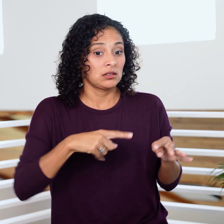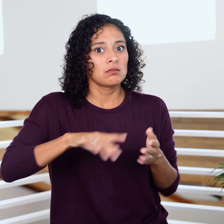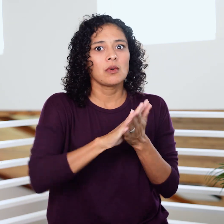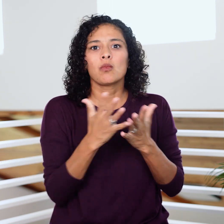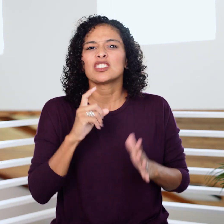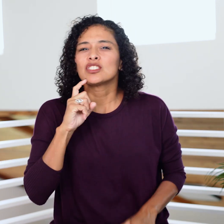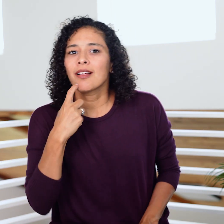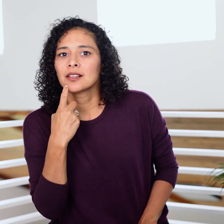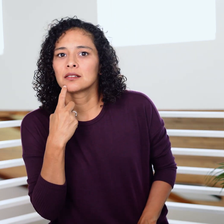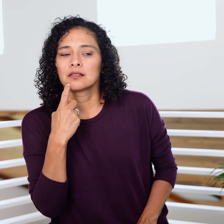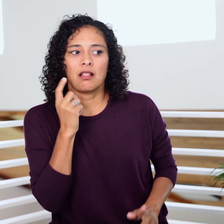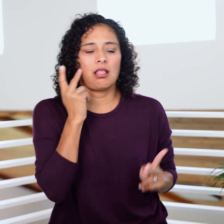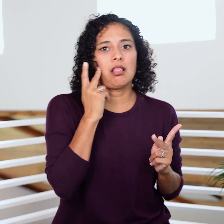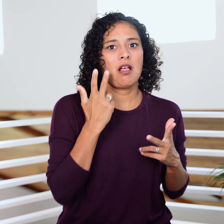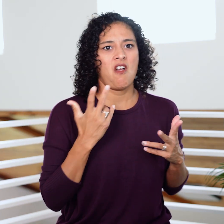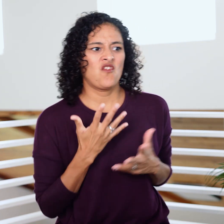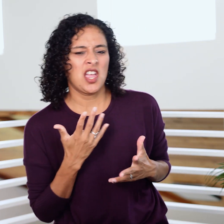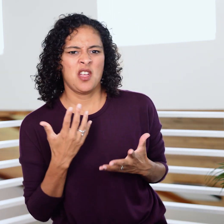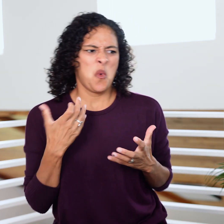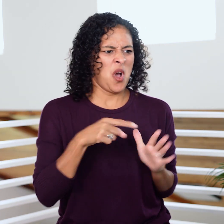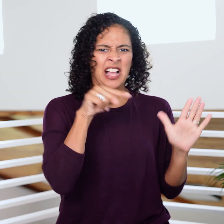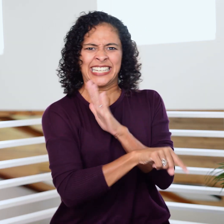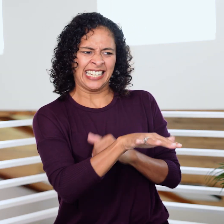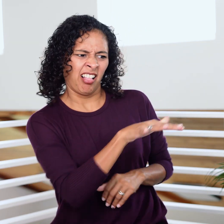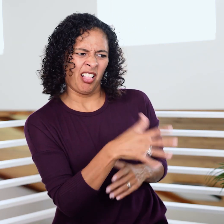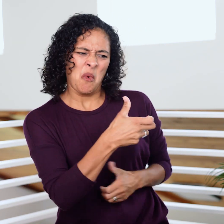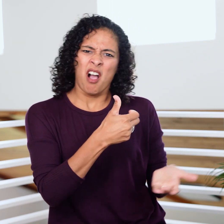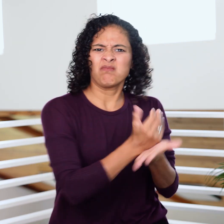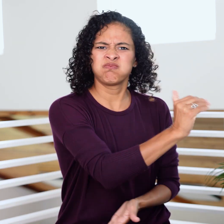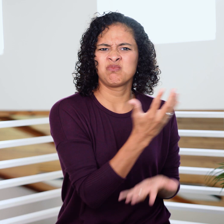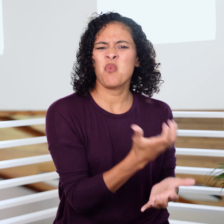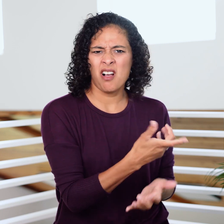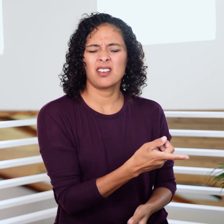they become jealous or afraid of them and want them dead and gone.